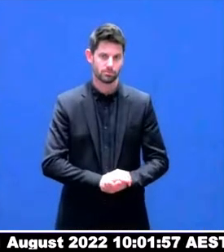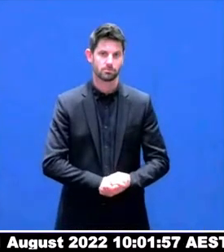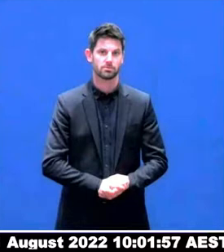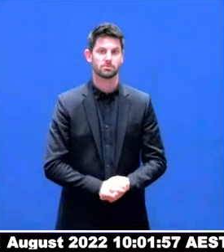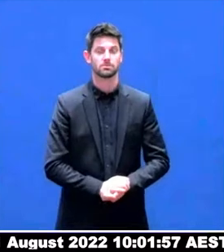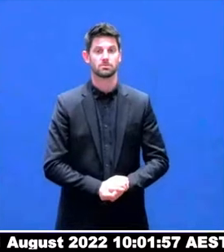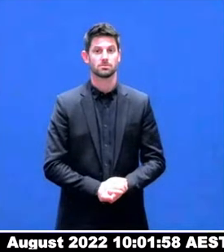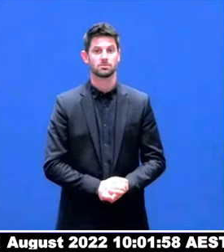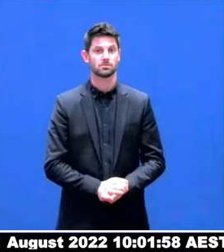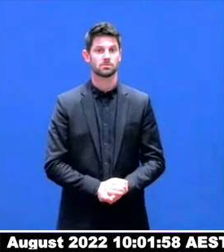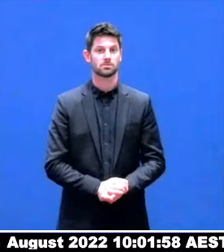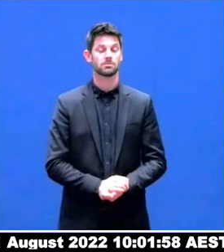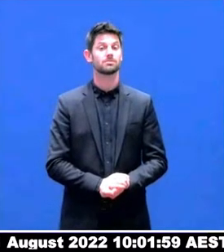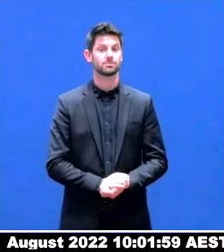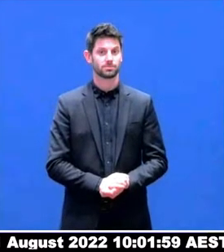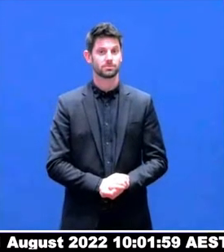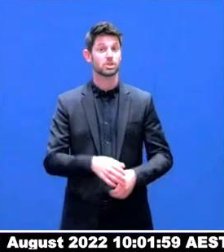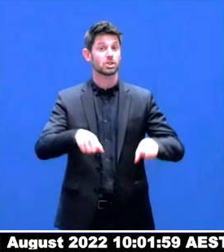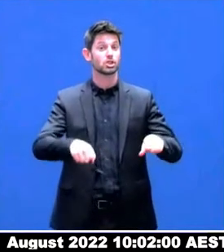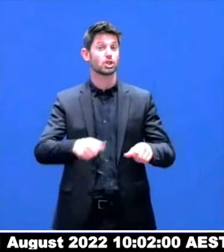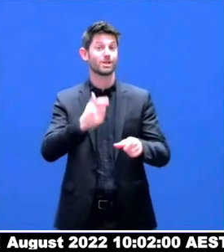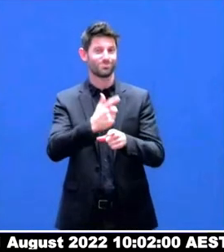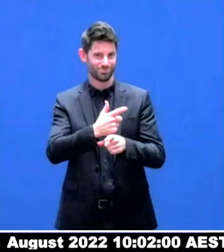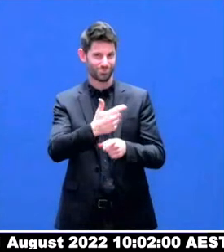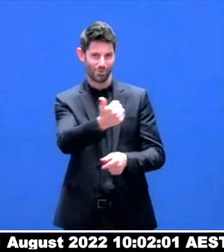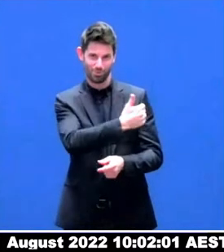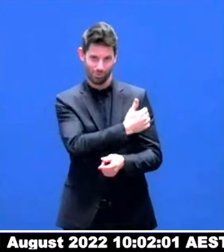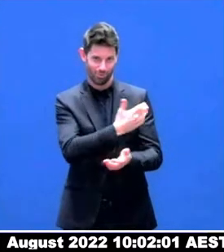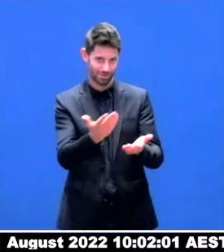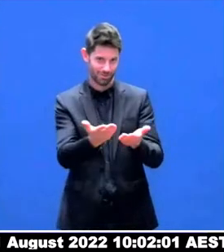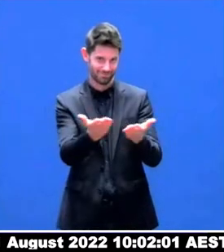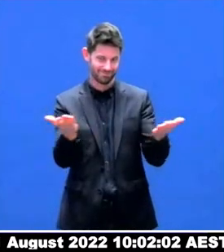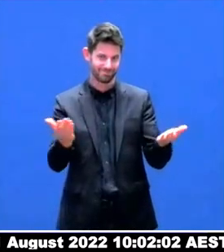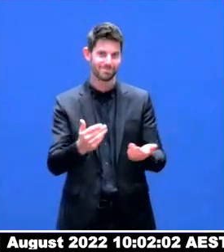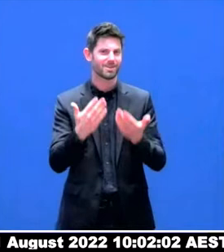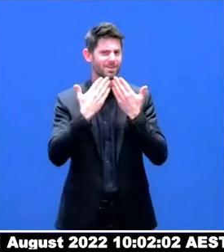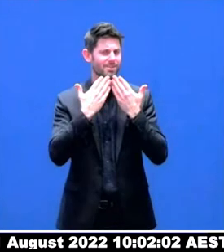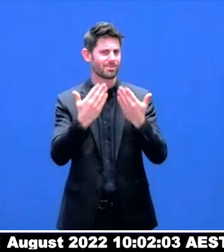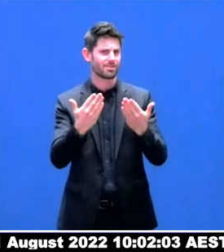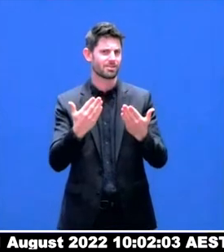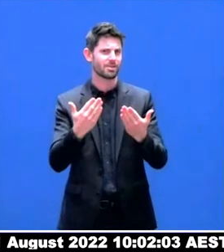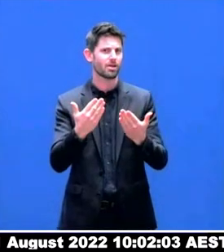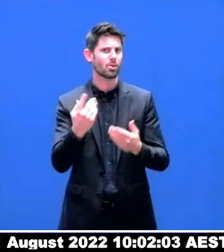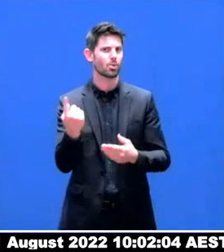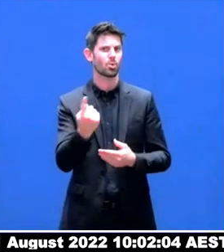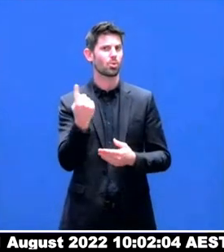Good morning, everybody, and thank you to those who've managed to come to the